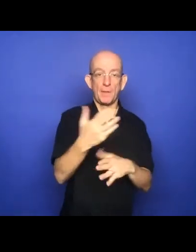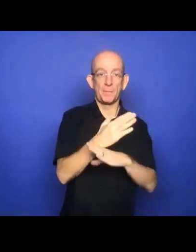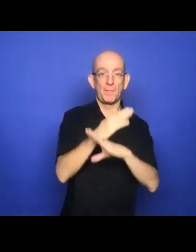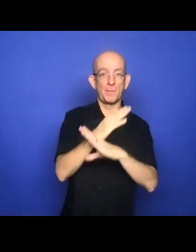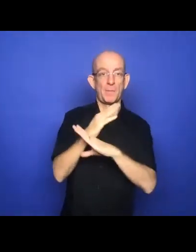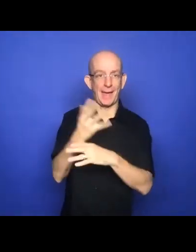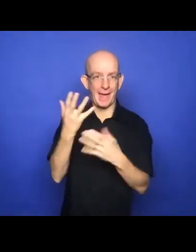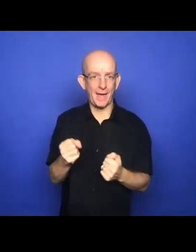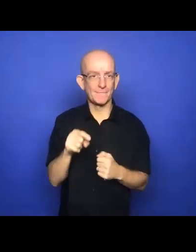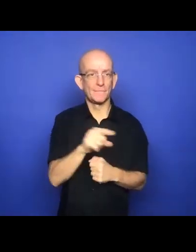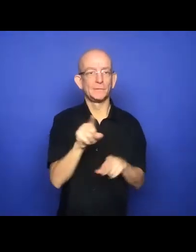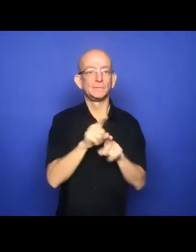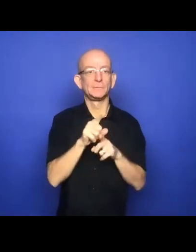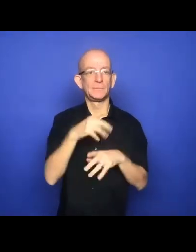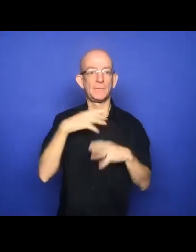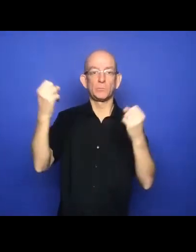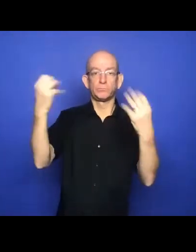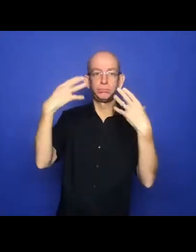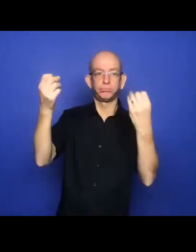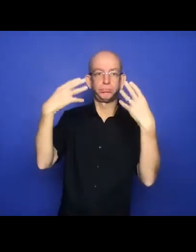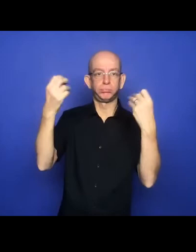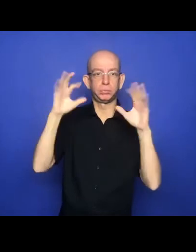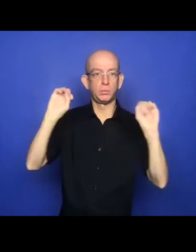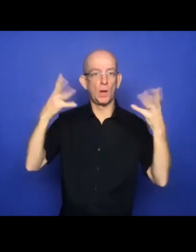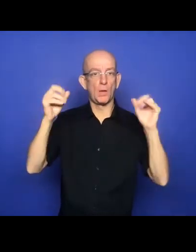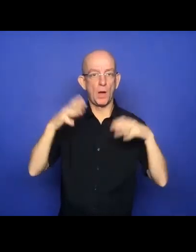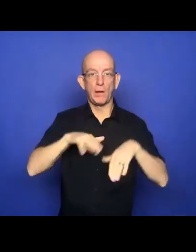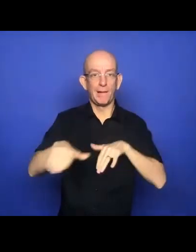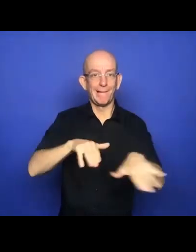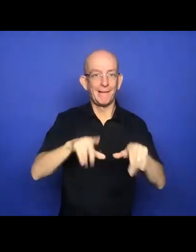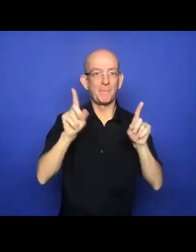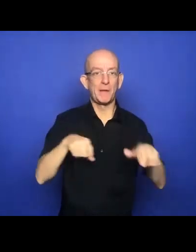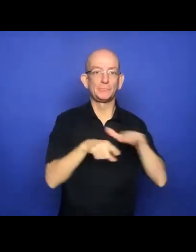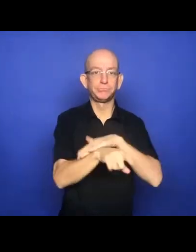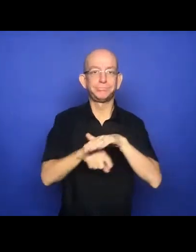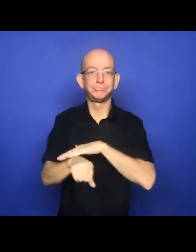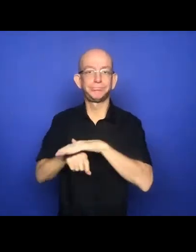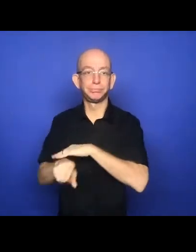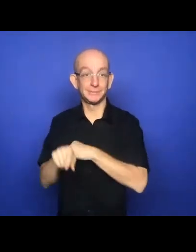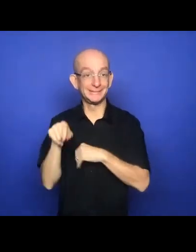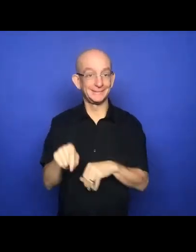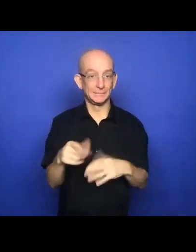groups such as deaf and hard of hearing persons and persons with intellectual